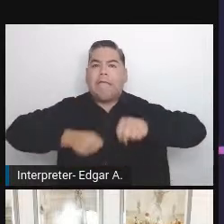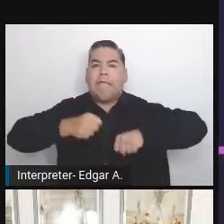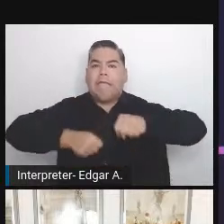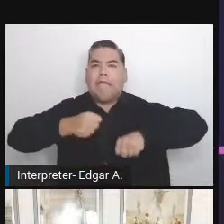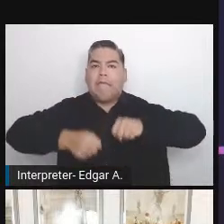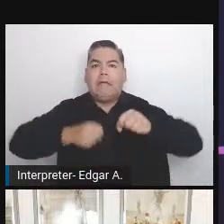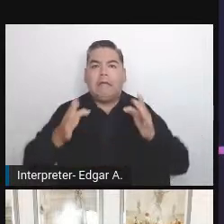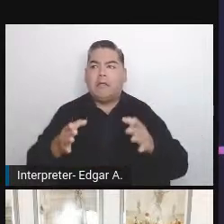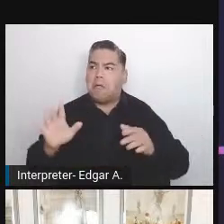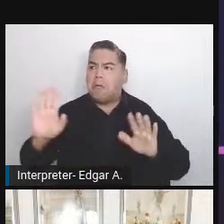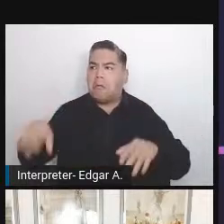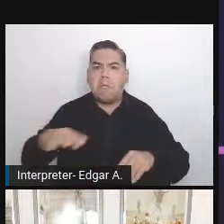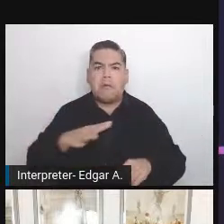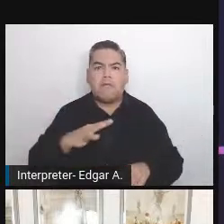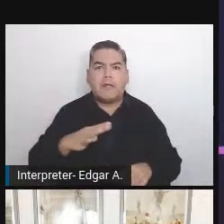something easy and I started to understand that